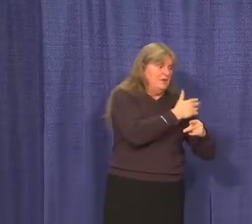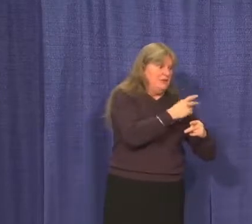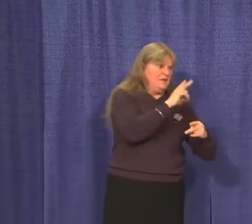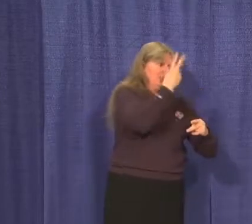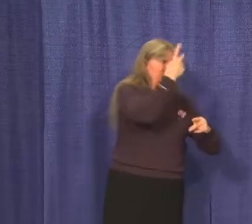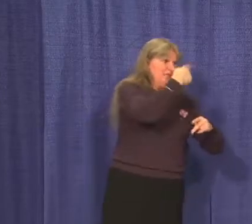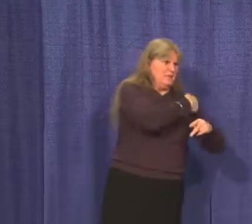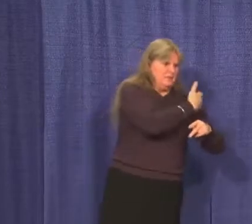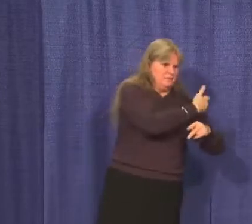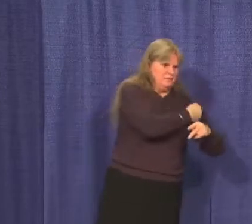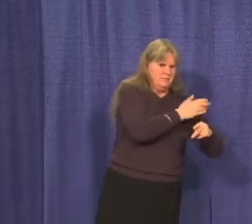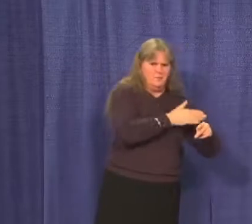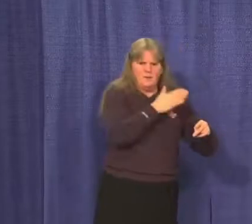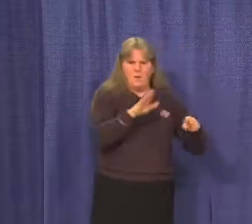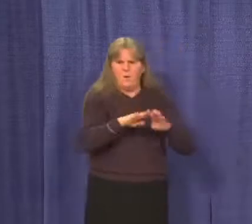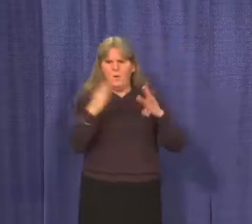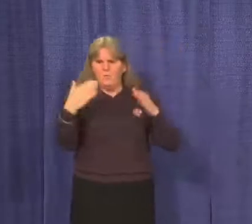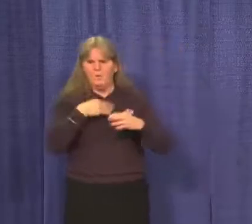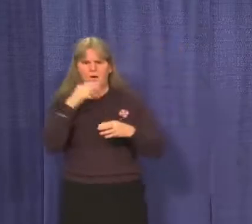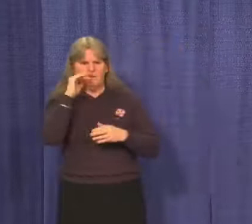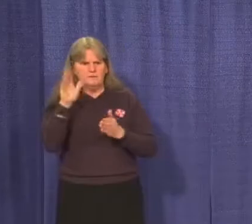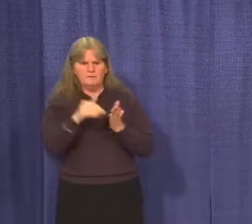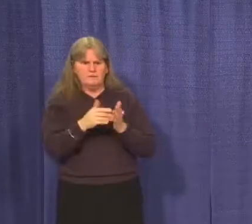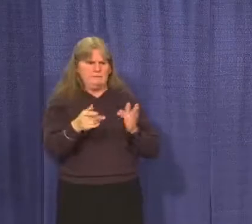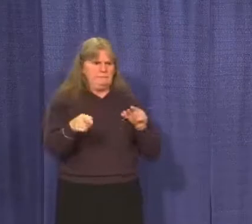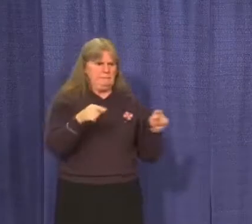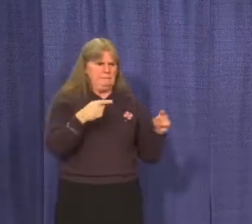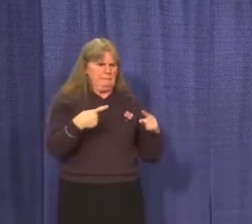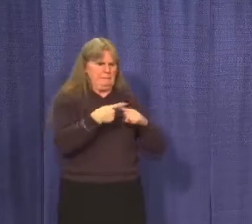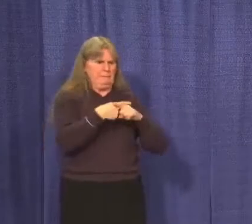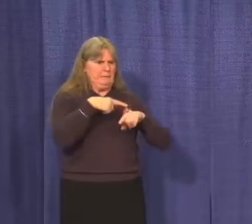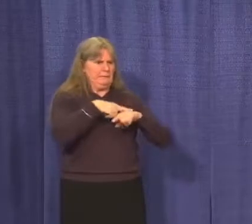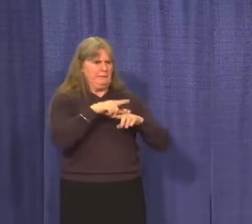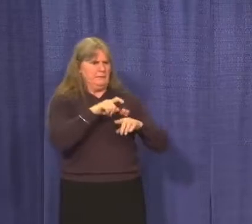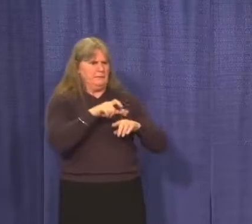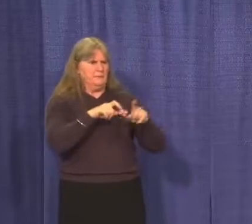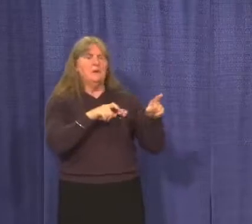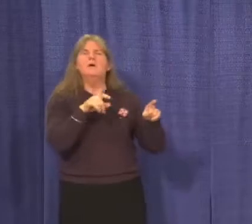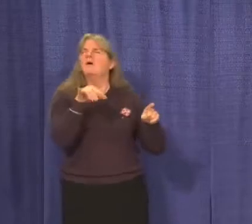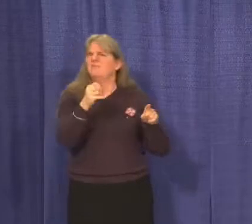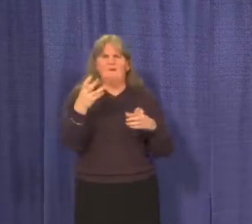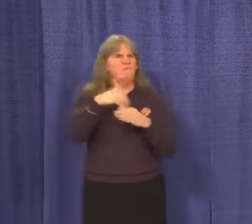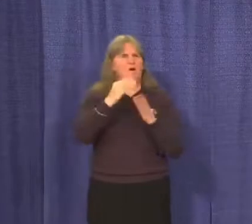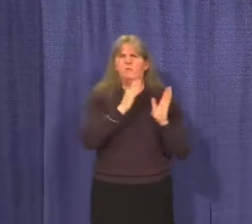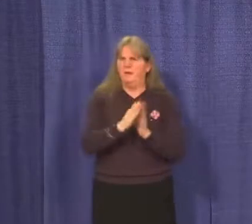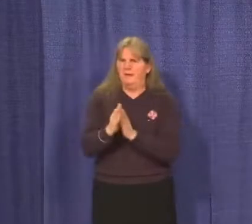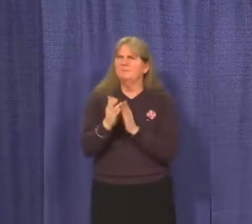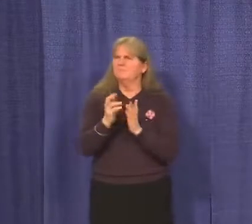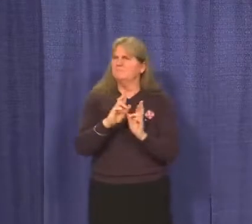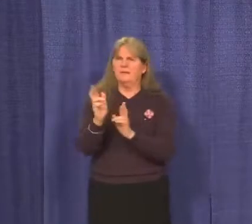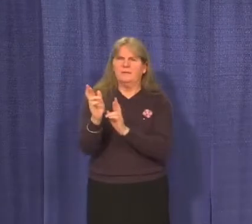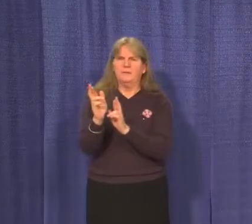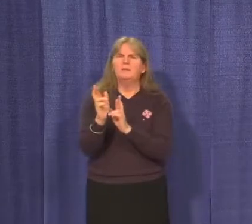care facilities receiving their second dose? Yes,, so that is very much part of the planning of course.